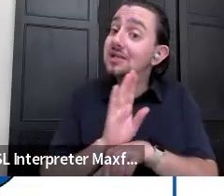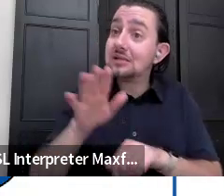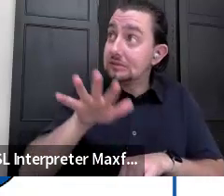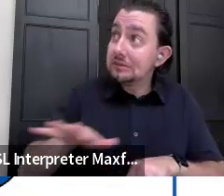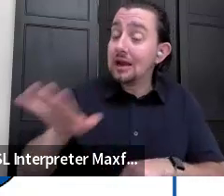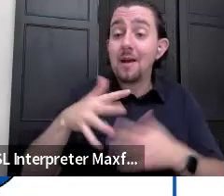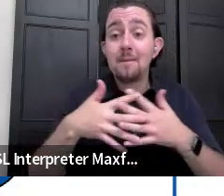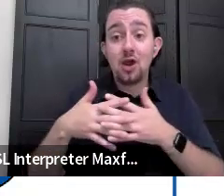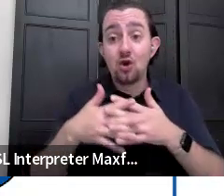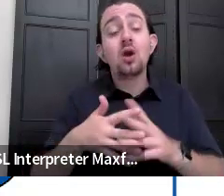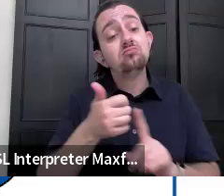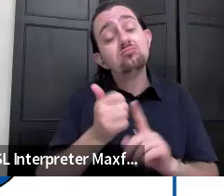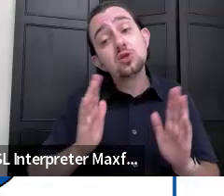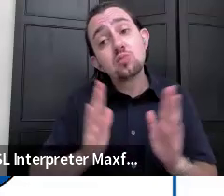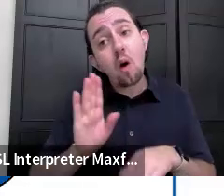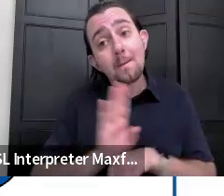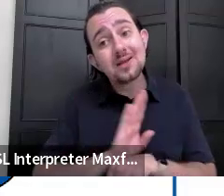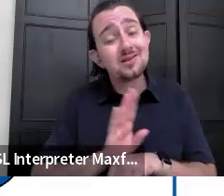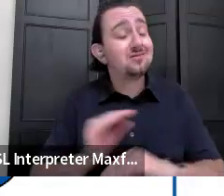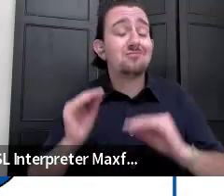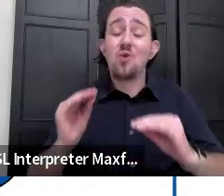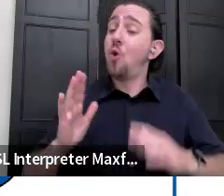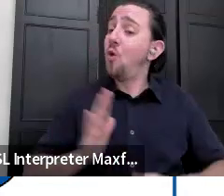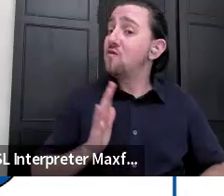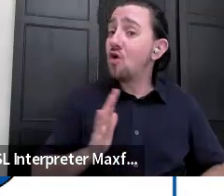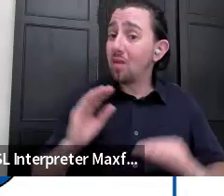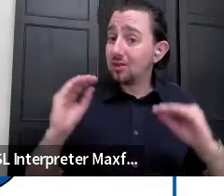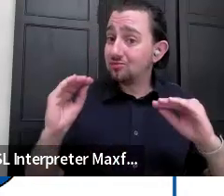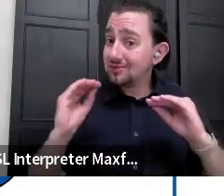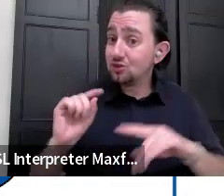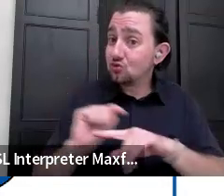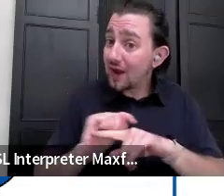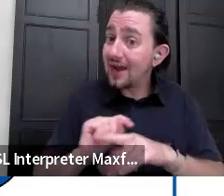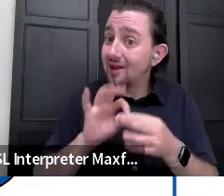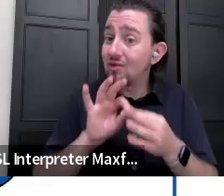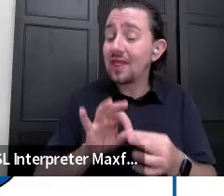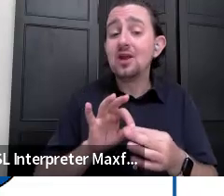And we know that some employers are still paying a subminimum wage.